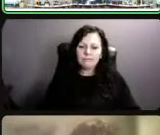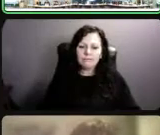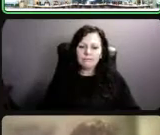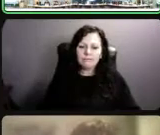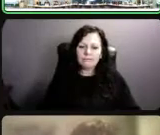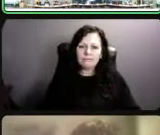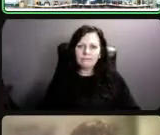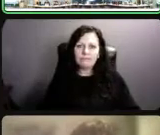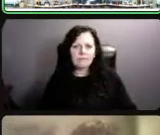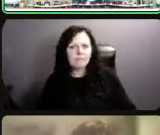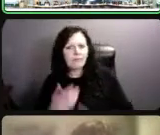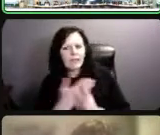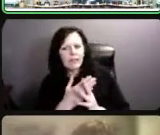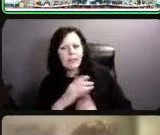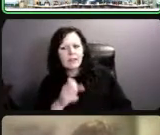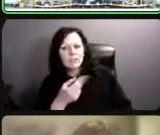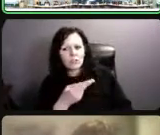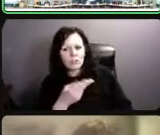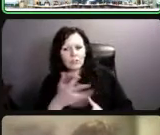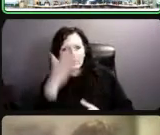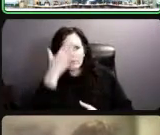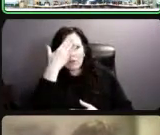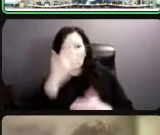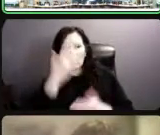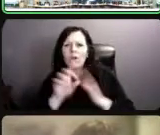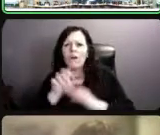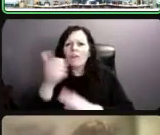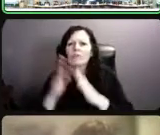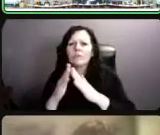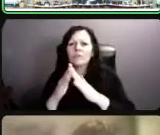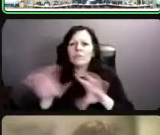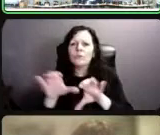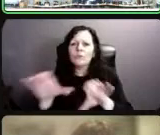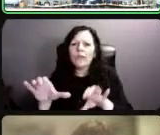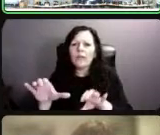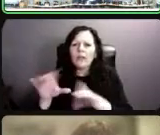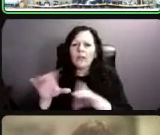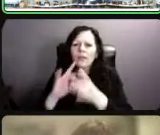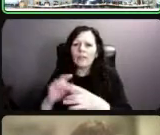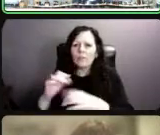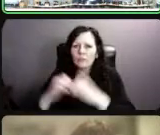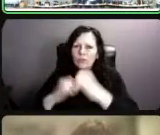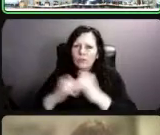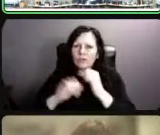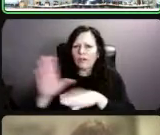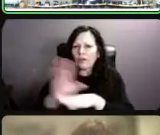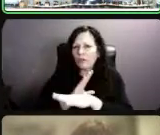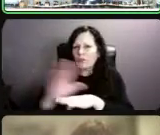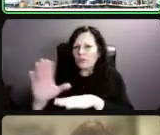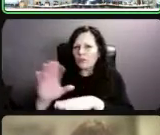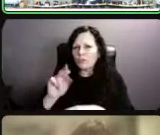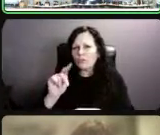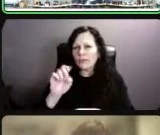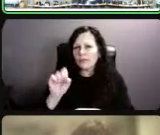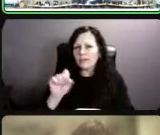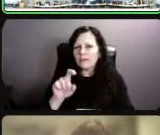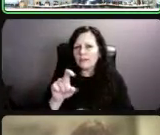OTHER QUESTIONS ON